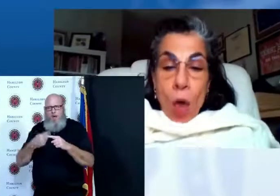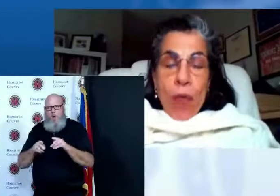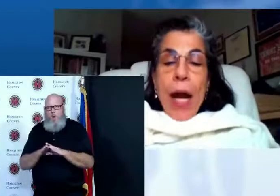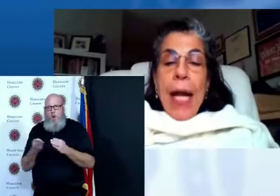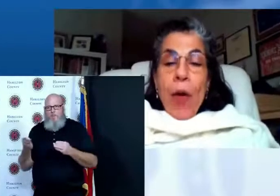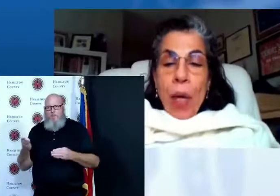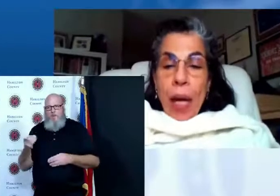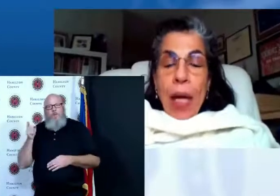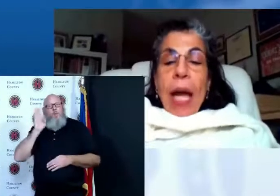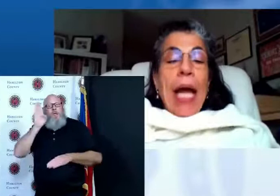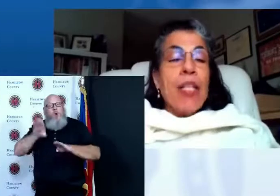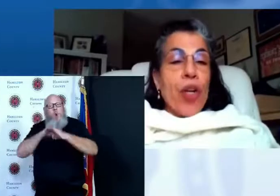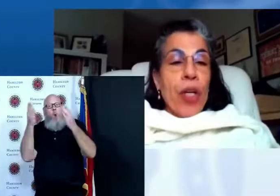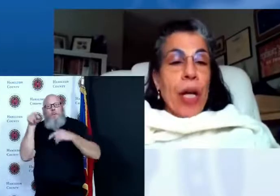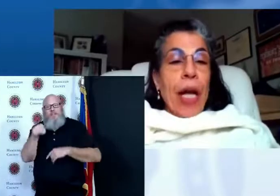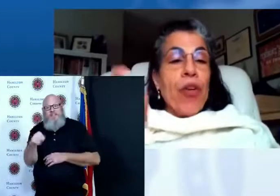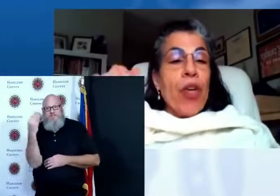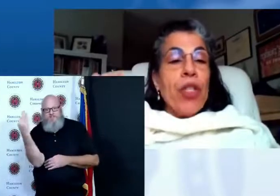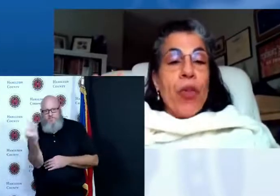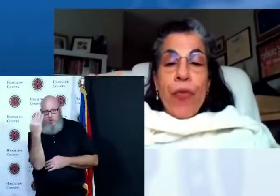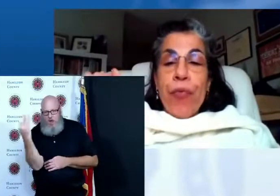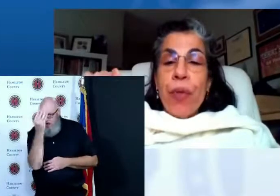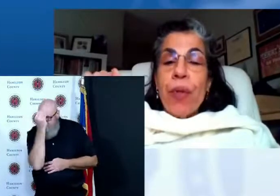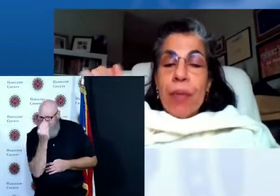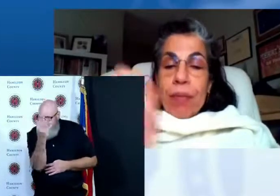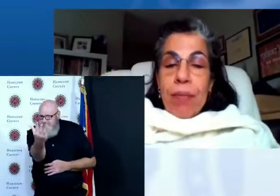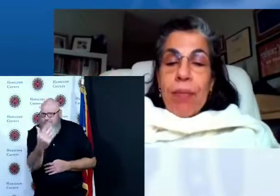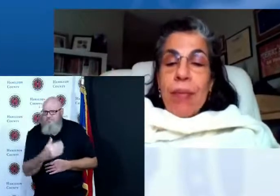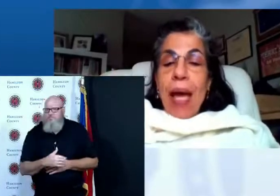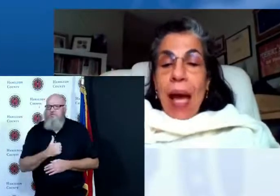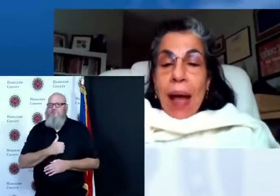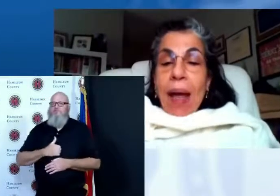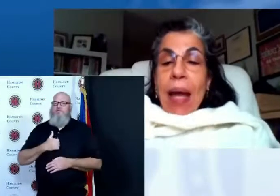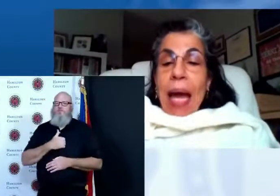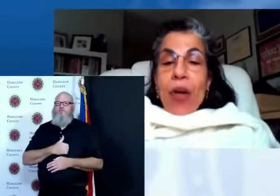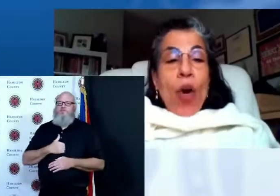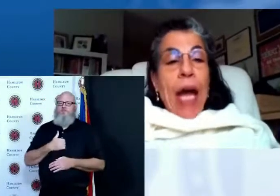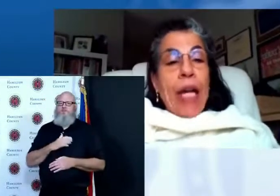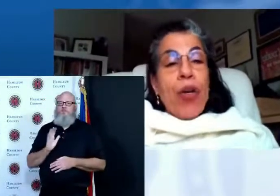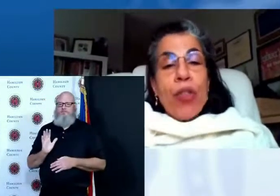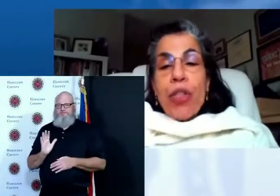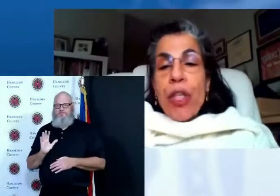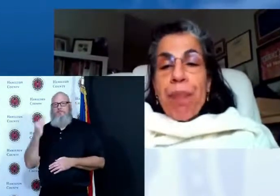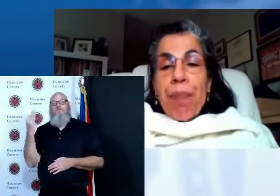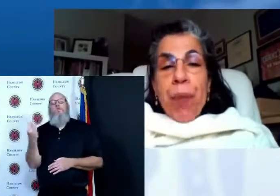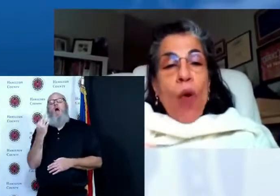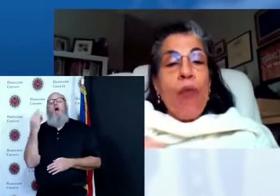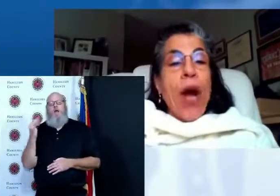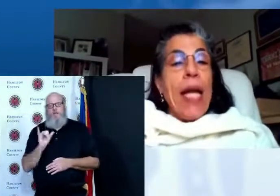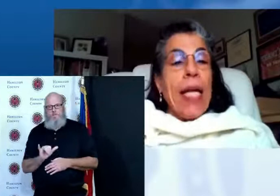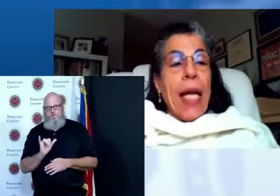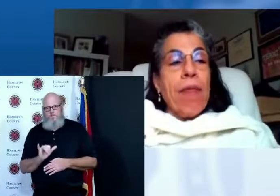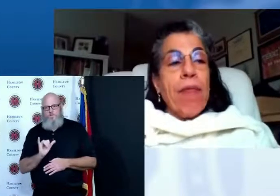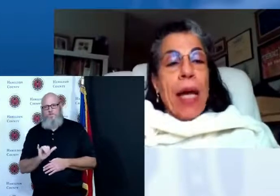oh Friday okay sorry we didn't mention that yeah and who and who's gonna go Friday to get